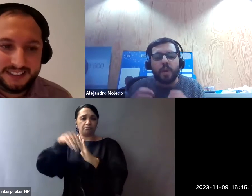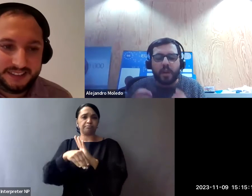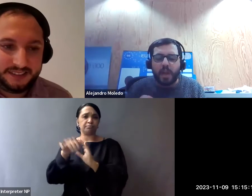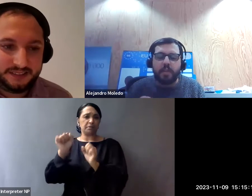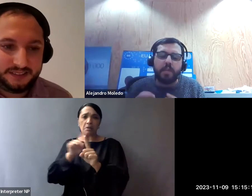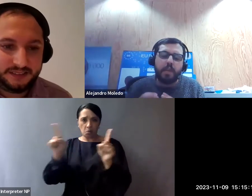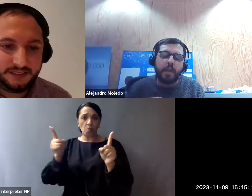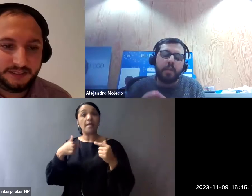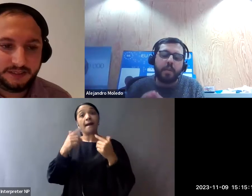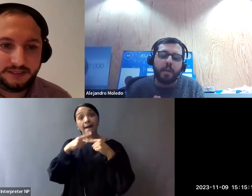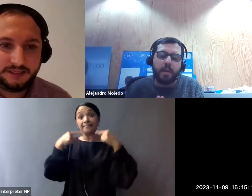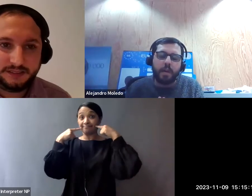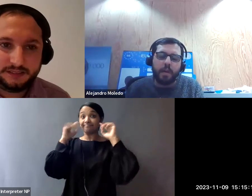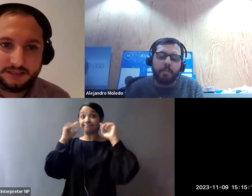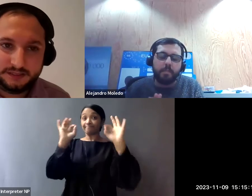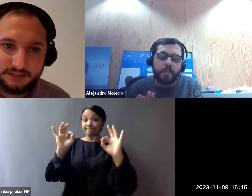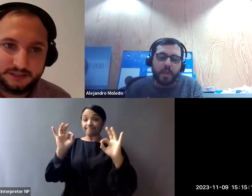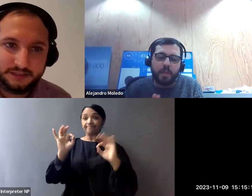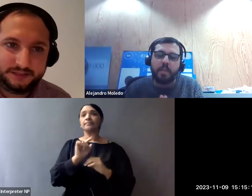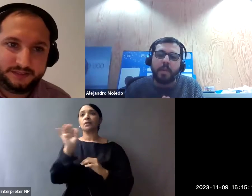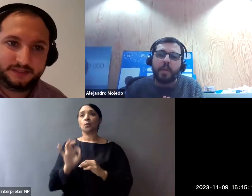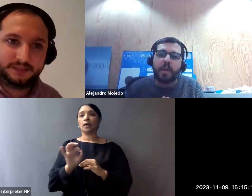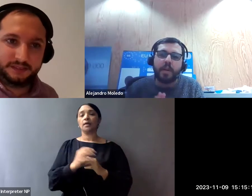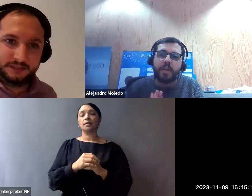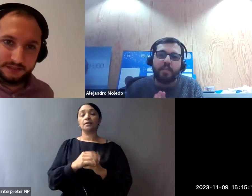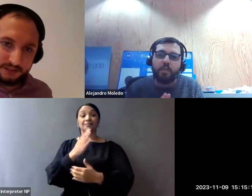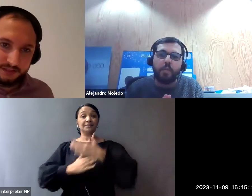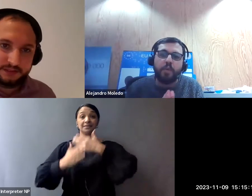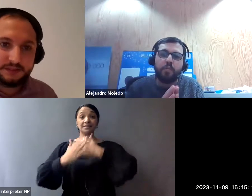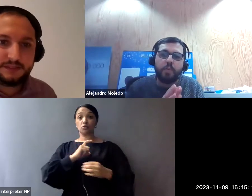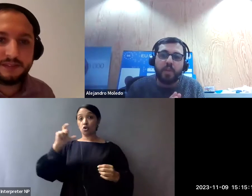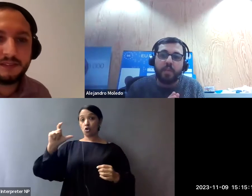We are glad that the European Disability Card does not go into this,